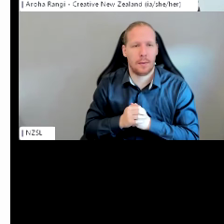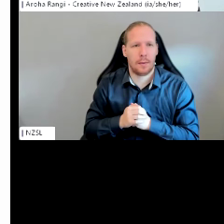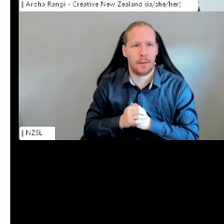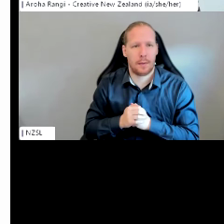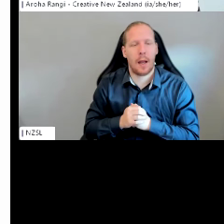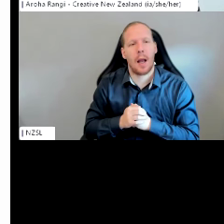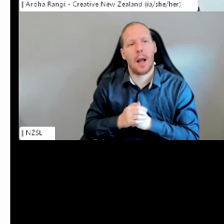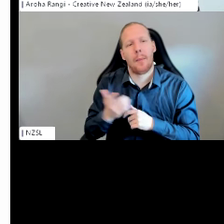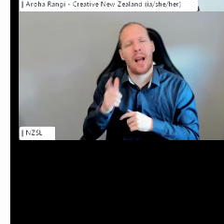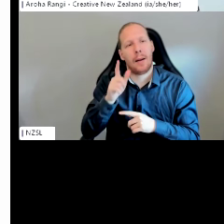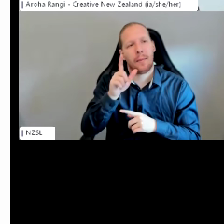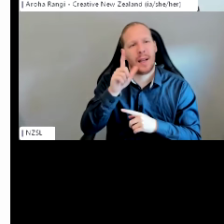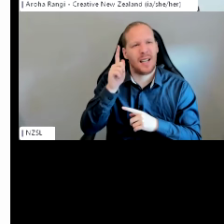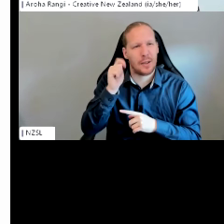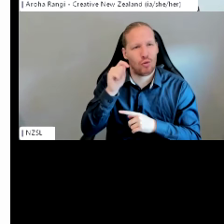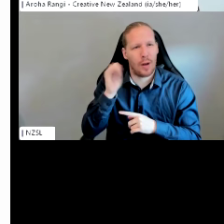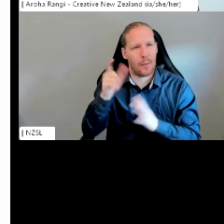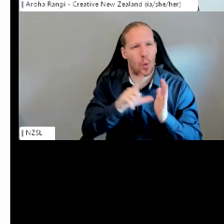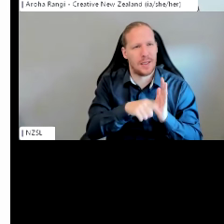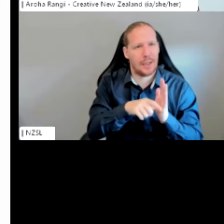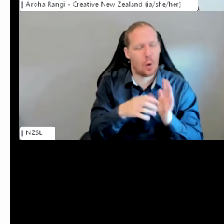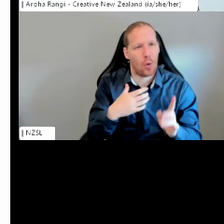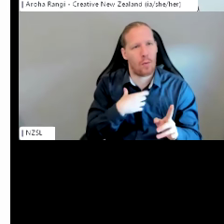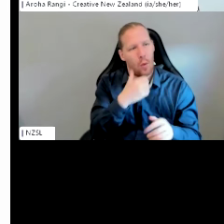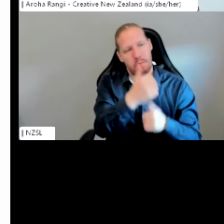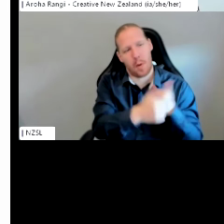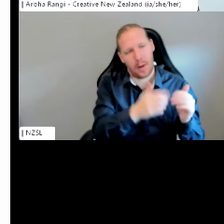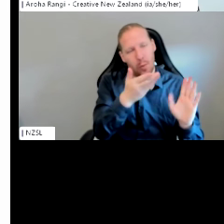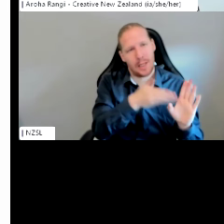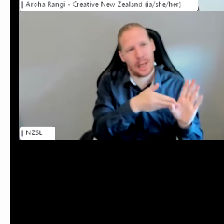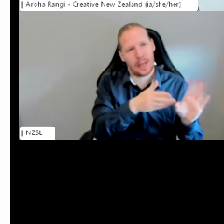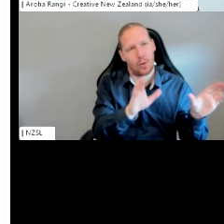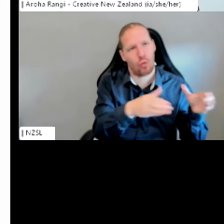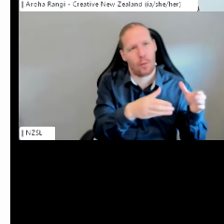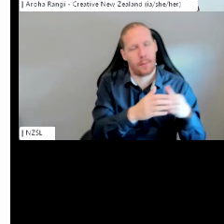and Tik Tok are aging out. You may have known this already, but um but the stats are quite stunning